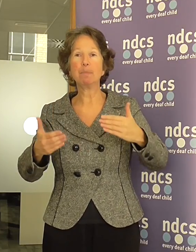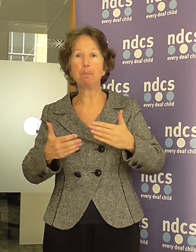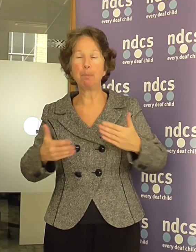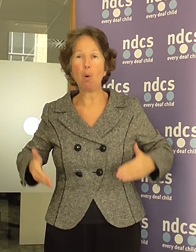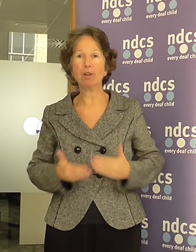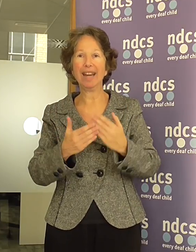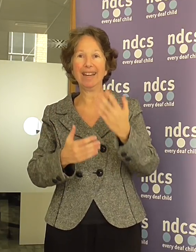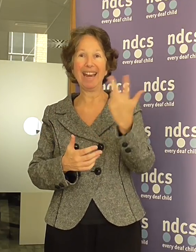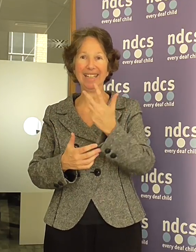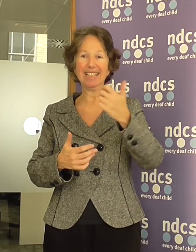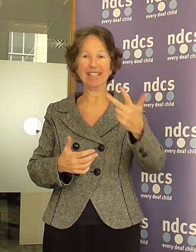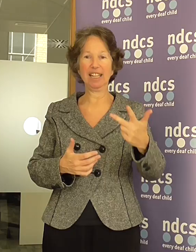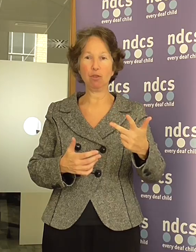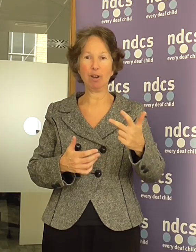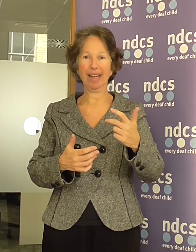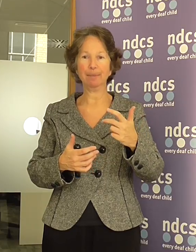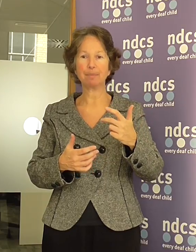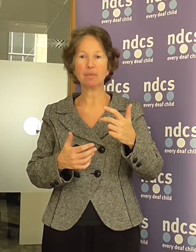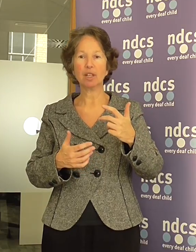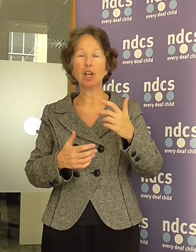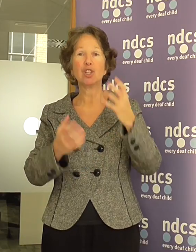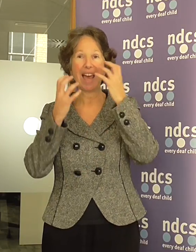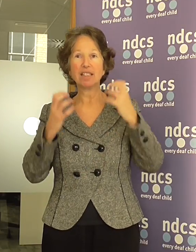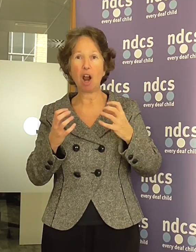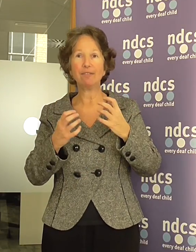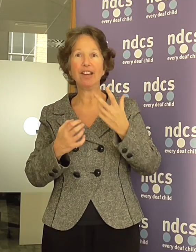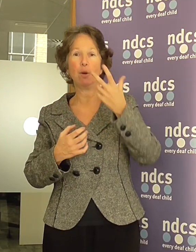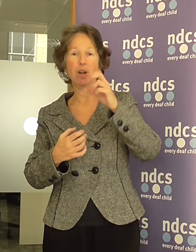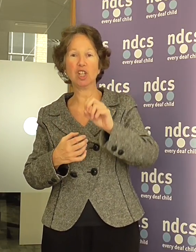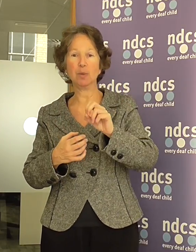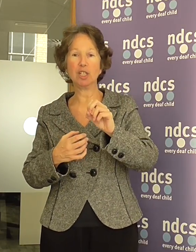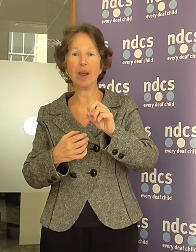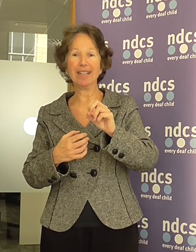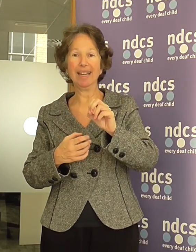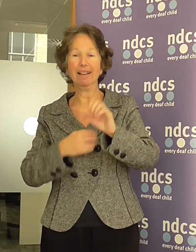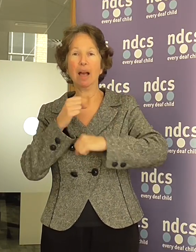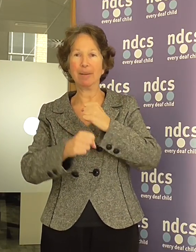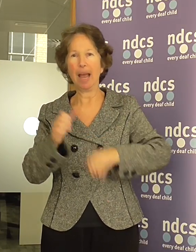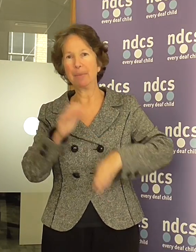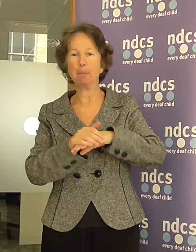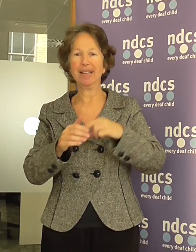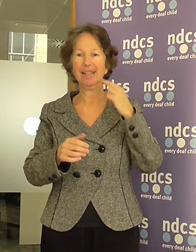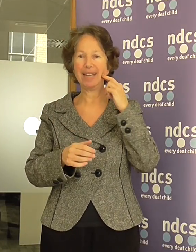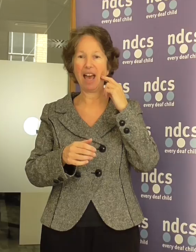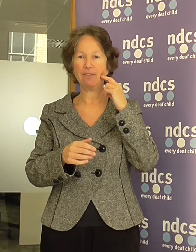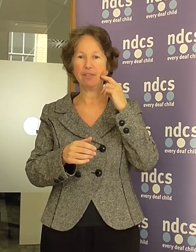She was born in 1863. She had Scarlett fever when she was 20 and became completely deaf.